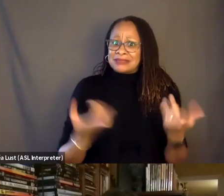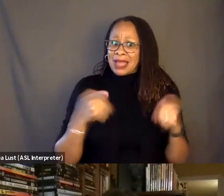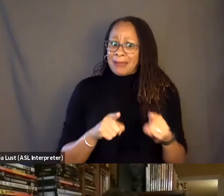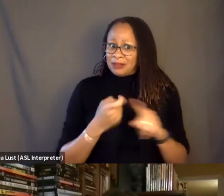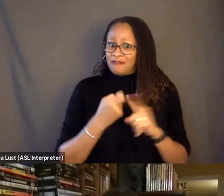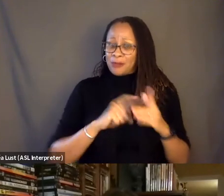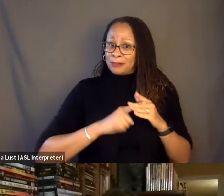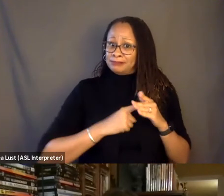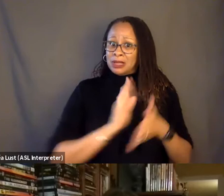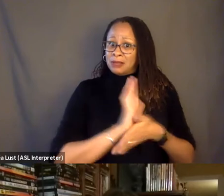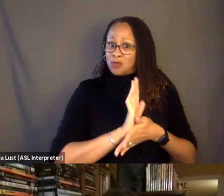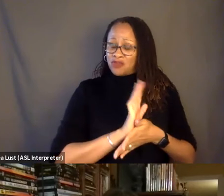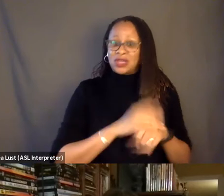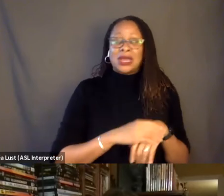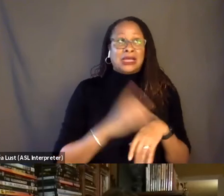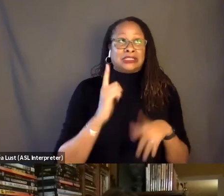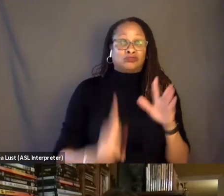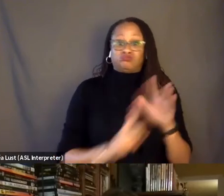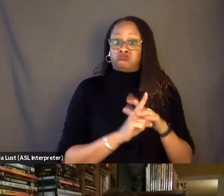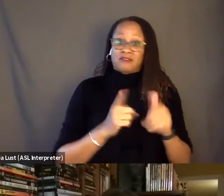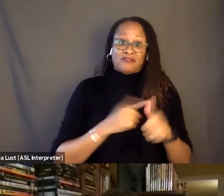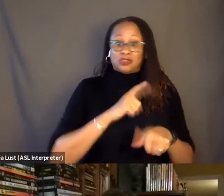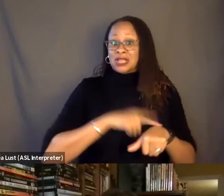which debuted in January at Sundance to great acclaim.